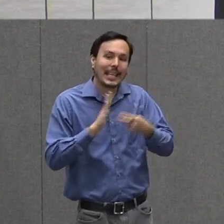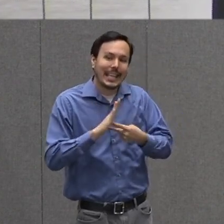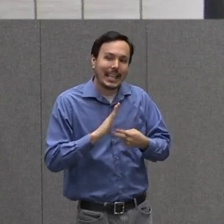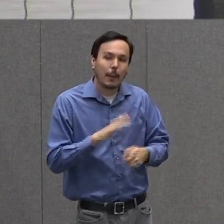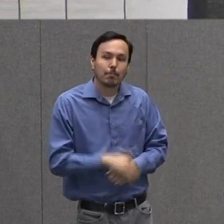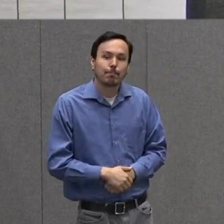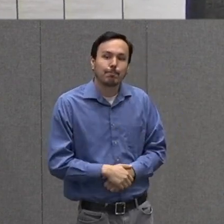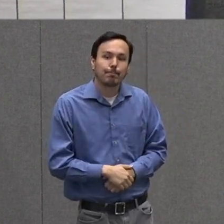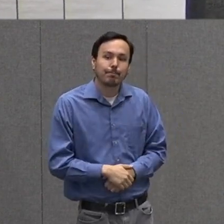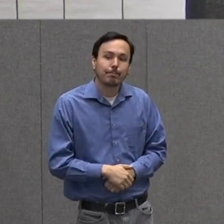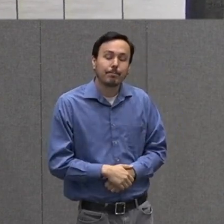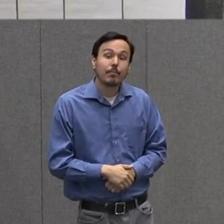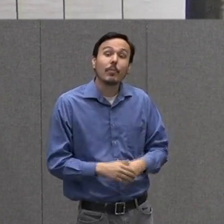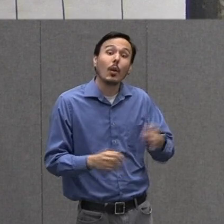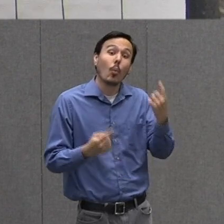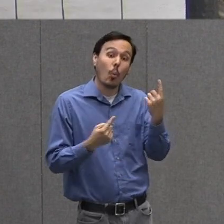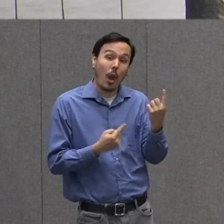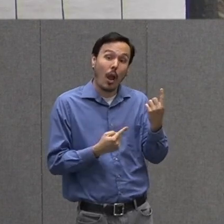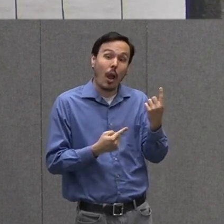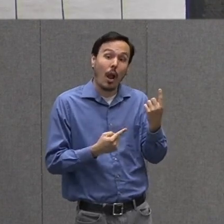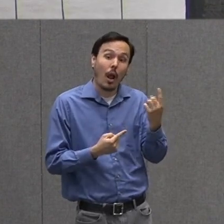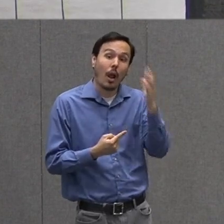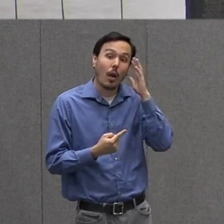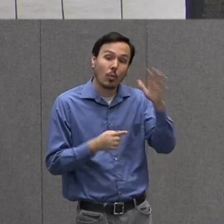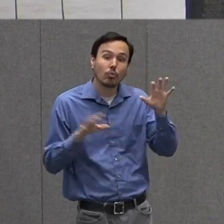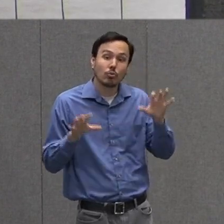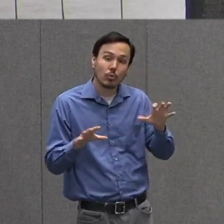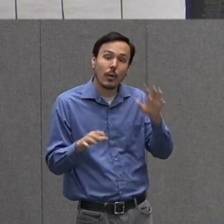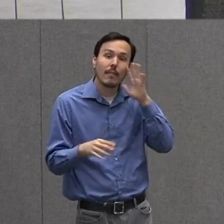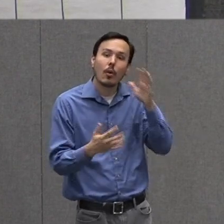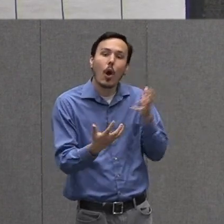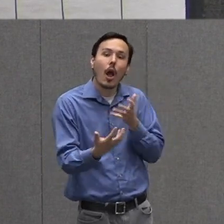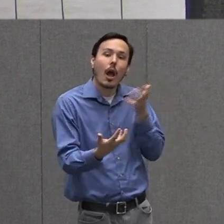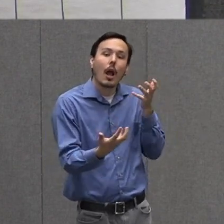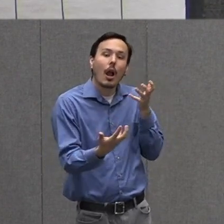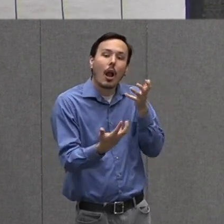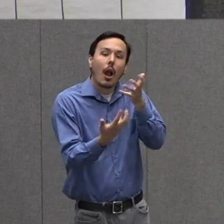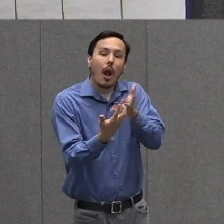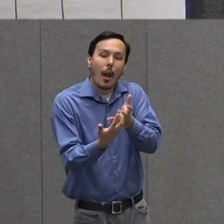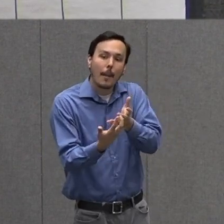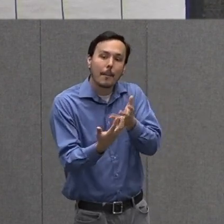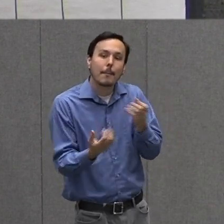One thing that we're going to do to accommodate for many of our diverse learners